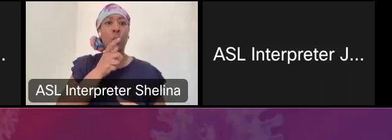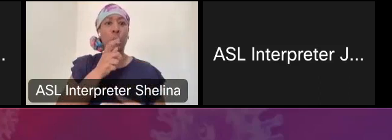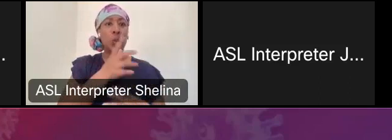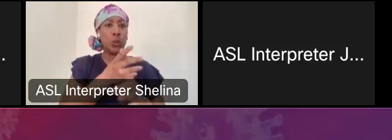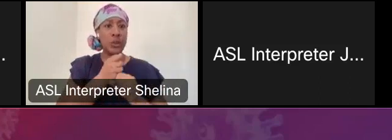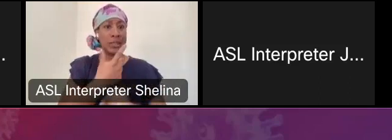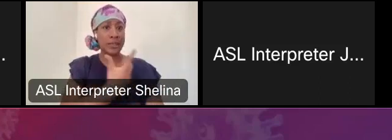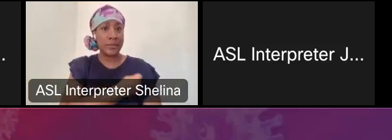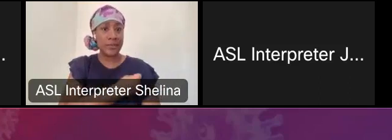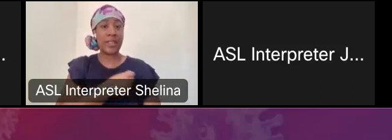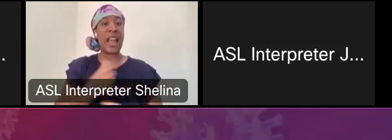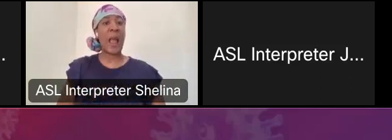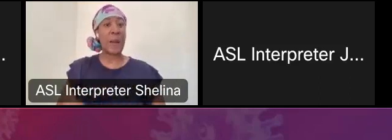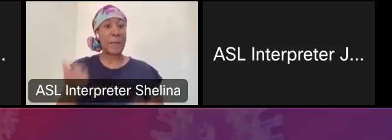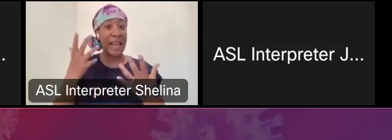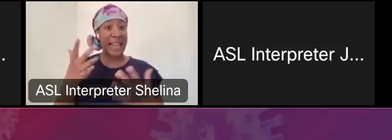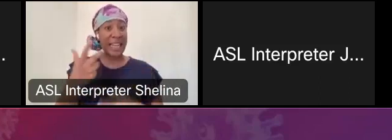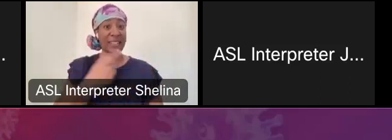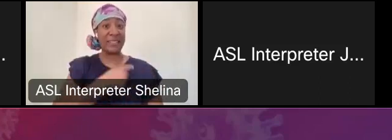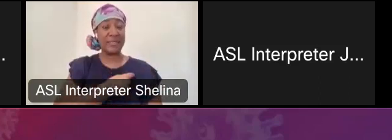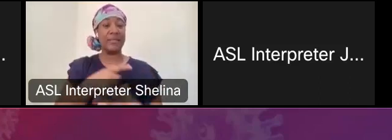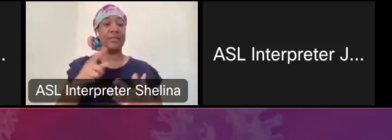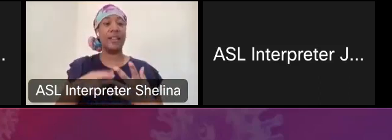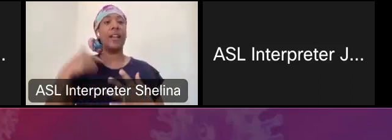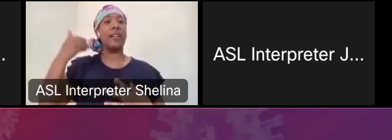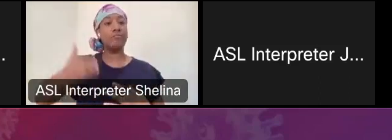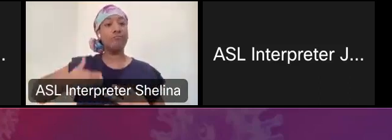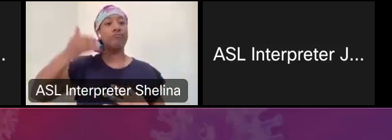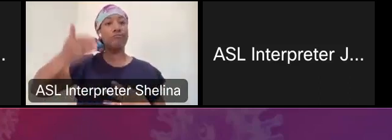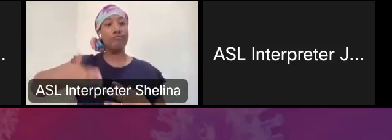The number of doses, and the intervals for administering vaccine.